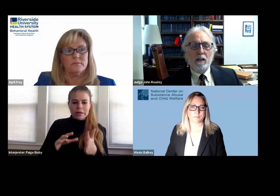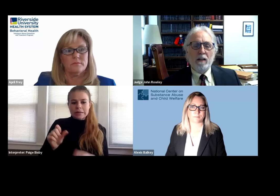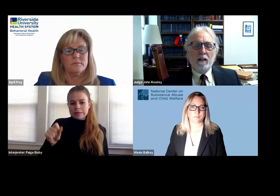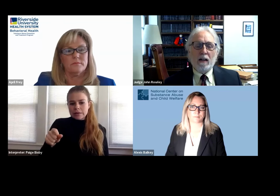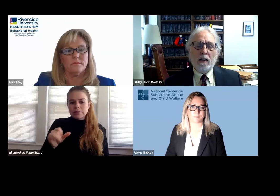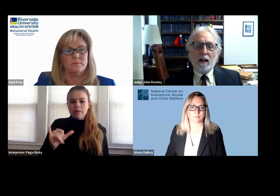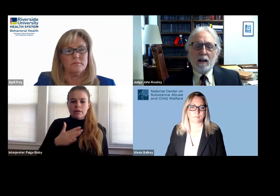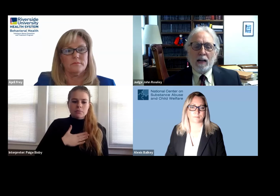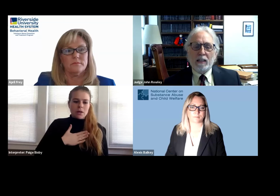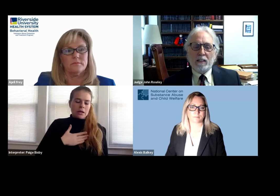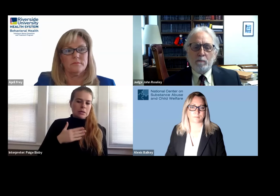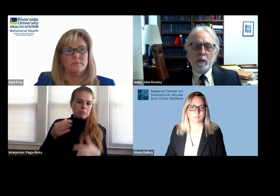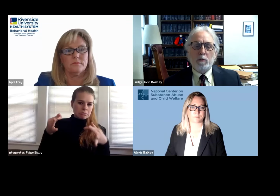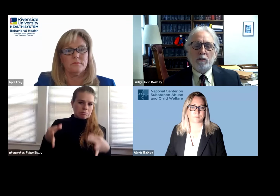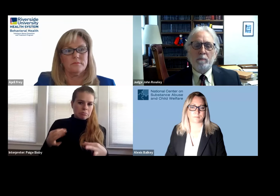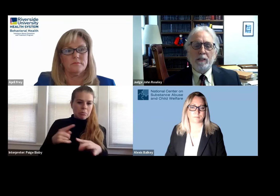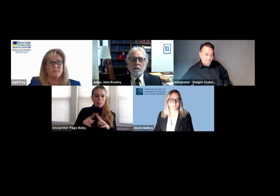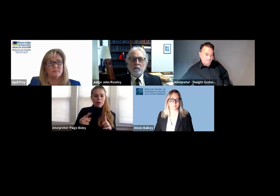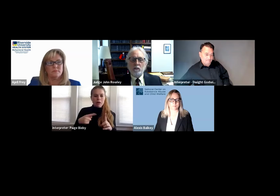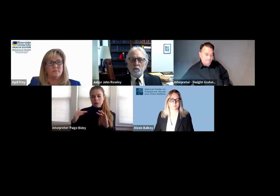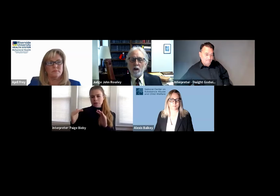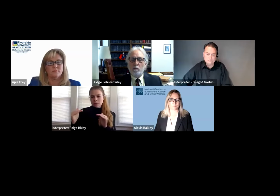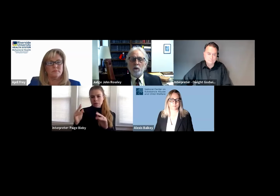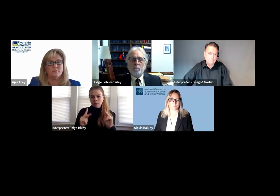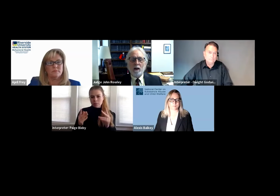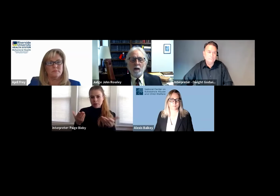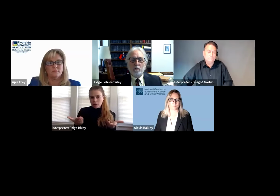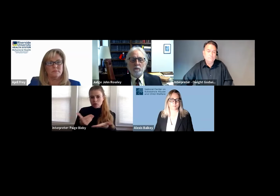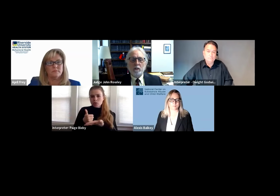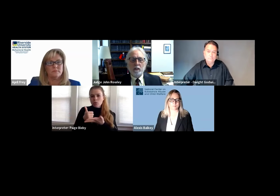But I expect people to be here to help solve problems.